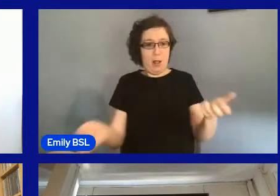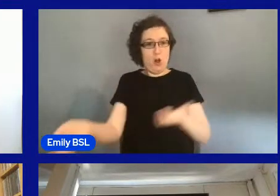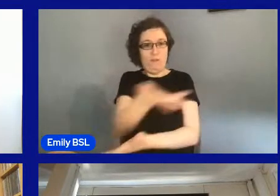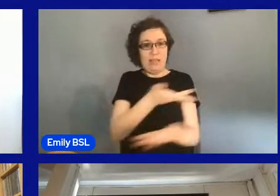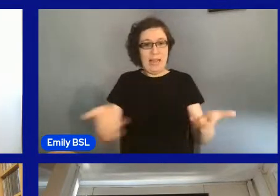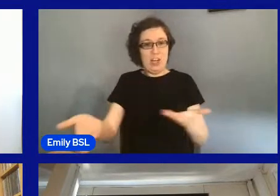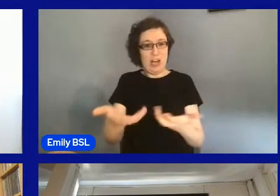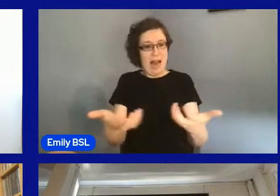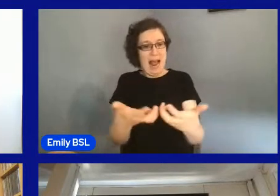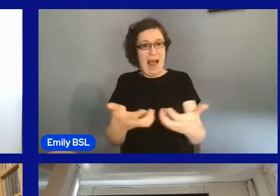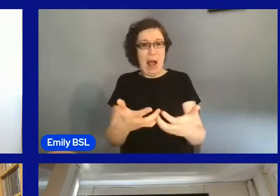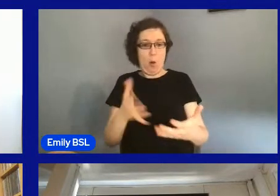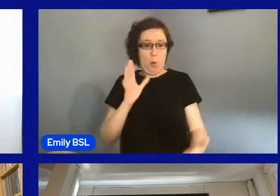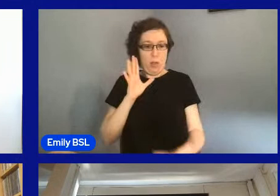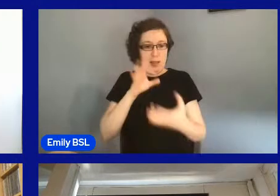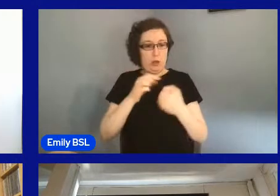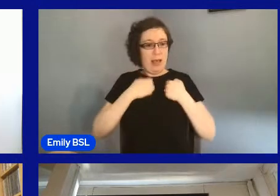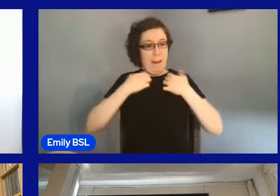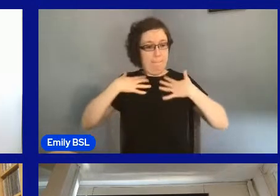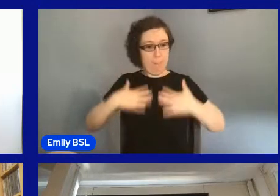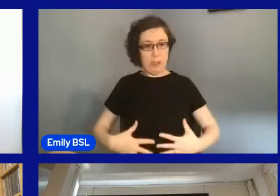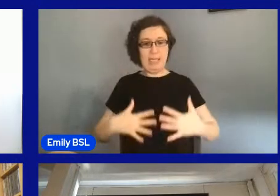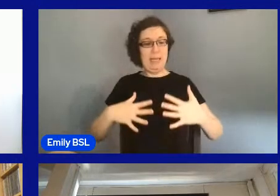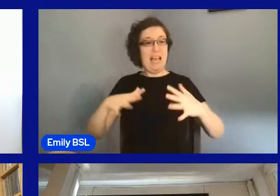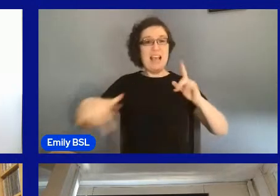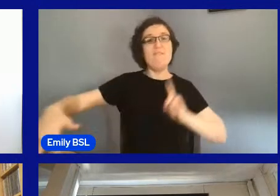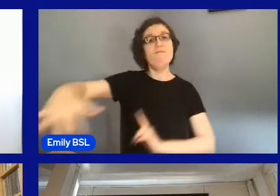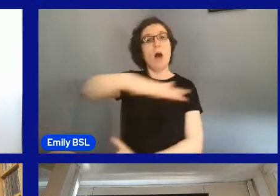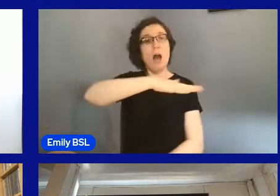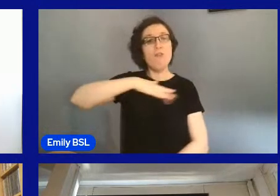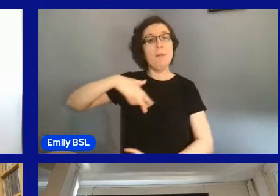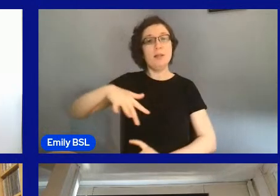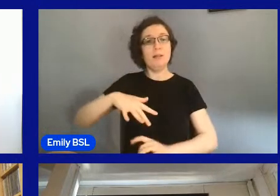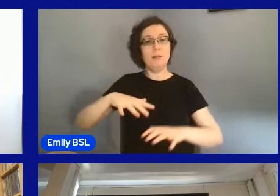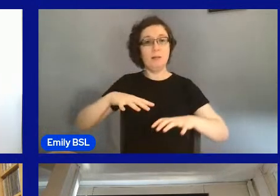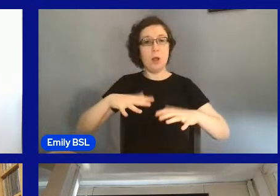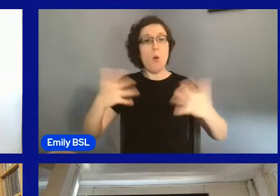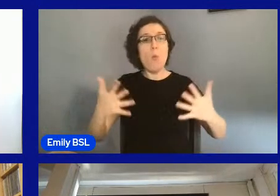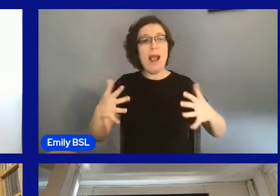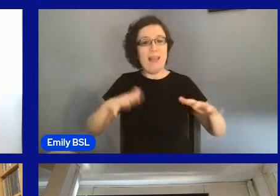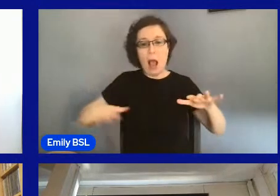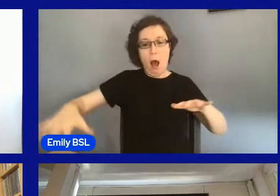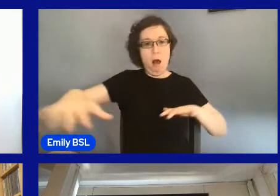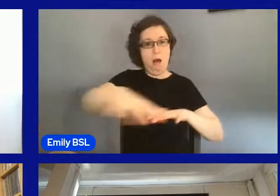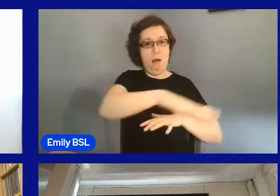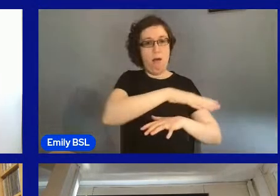conversation with people about how they relate to their body, the environment and the spaces they exist in.